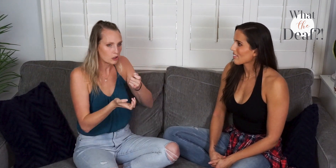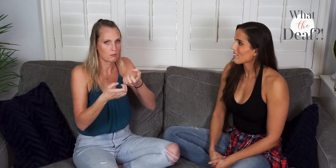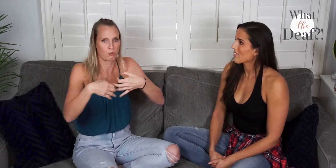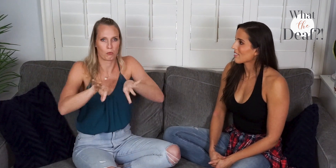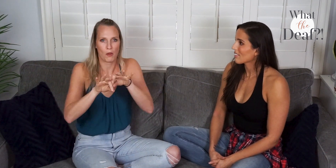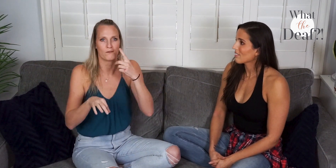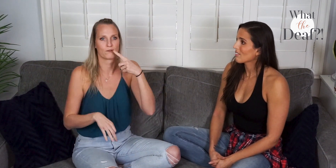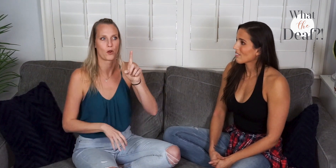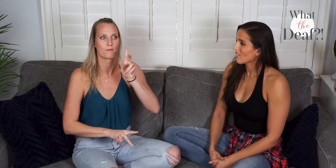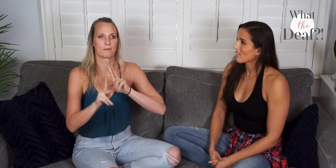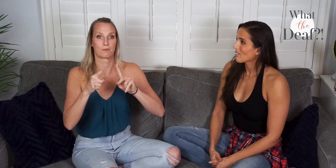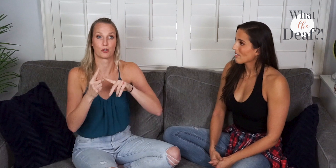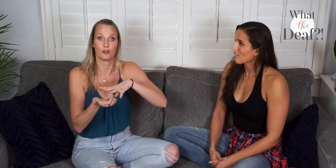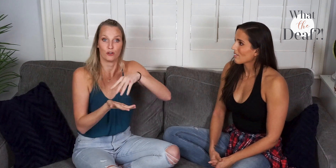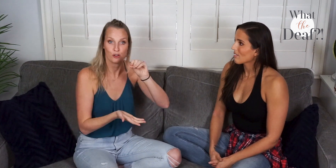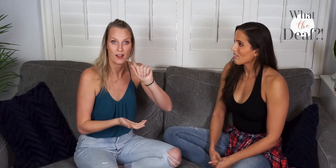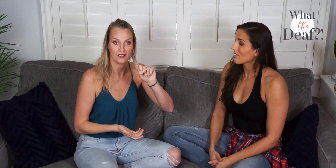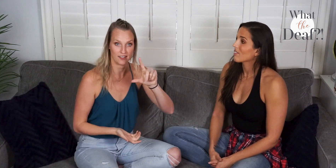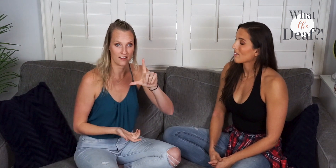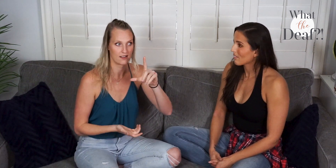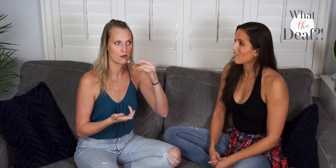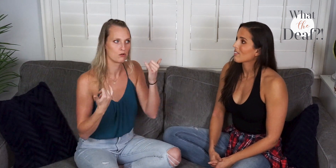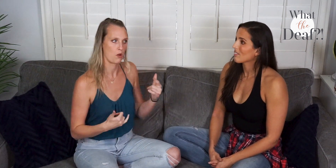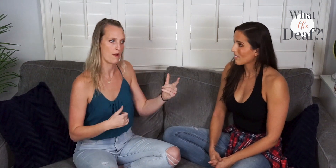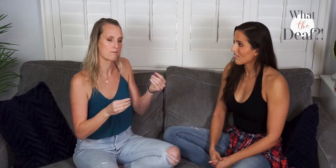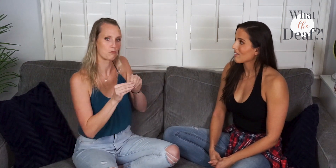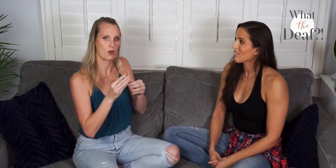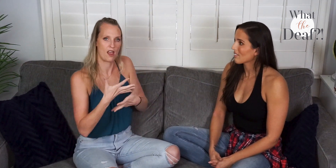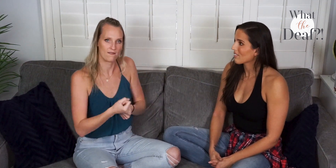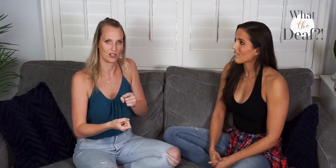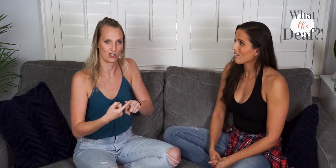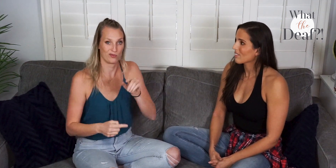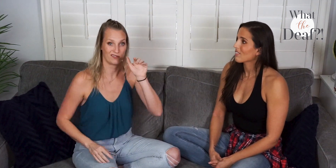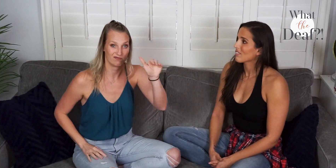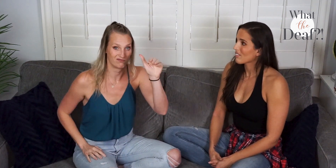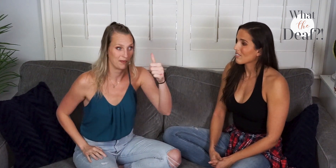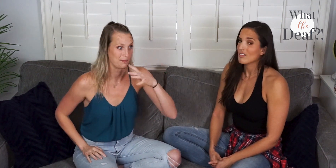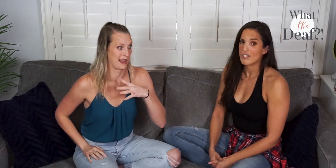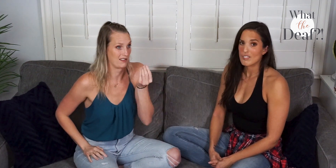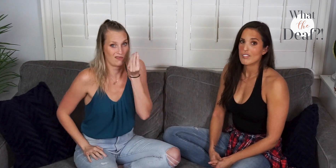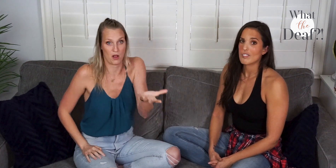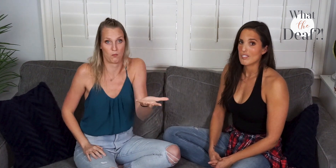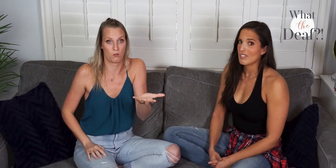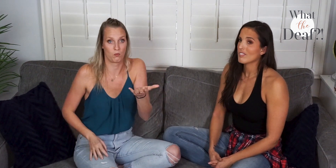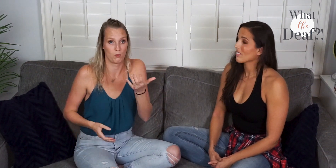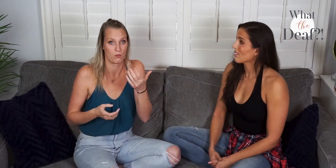and recognized the importance for people to learn ASL. And so you're more confident now to ask a man and say, "Hey,